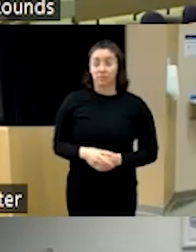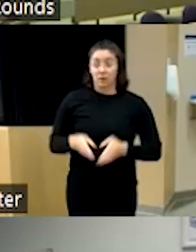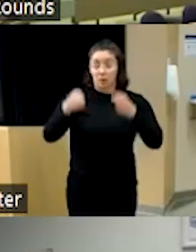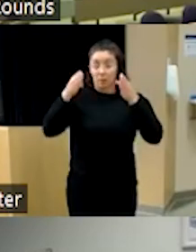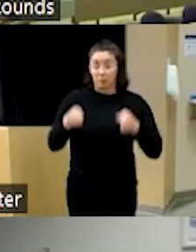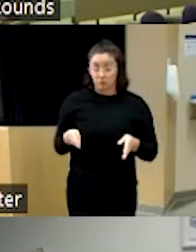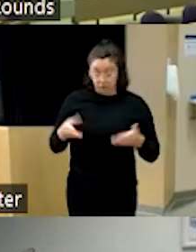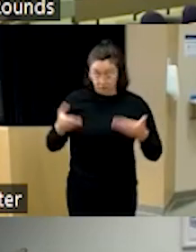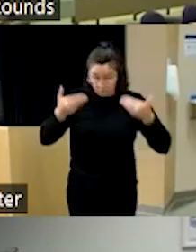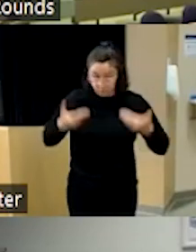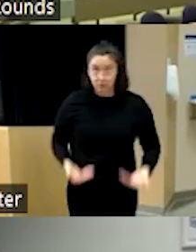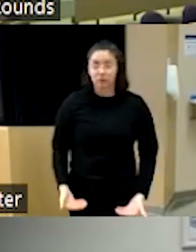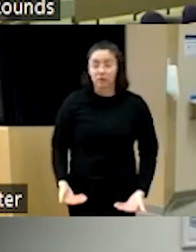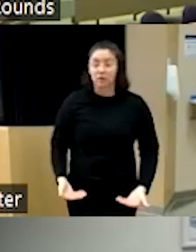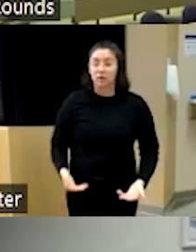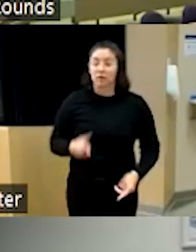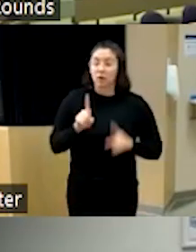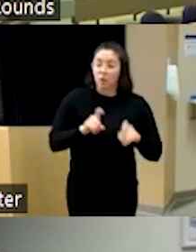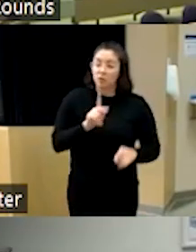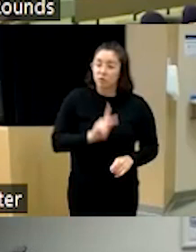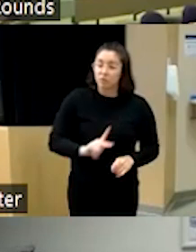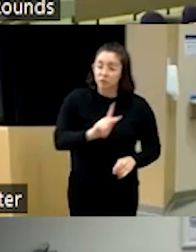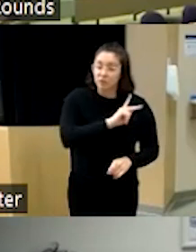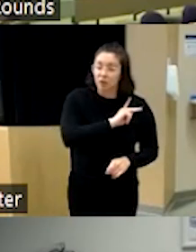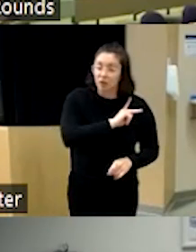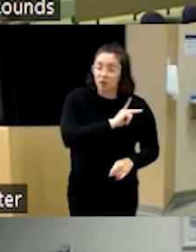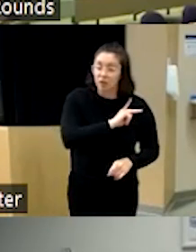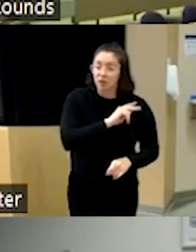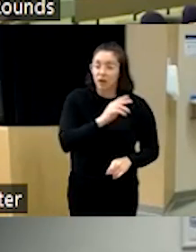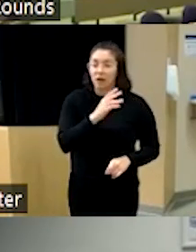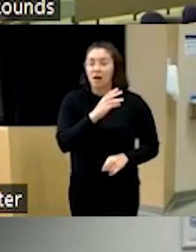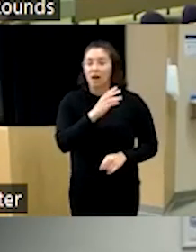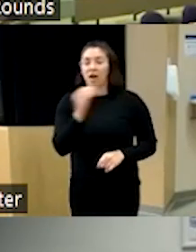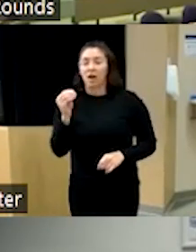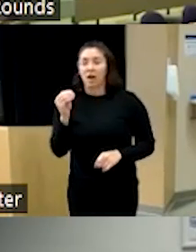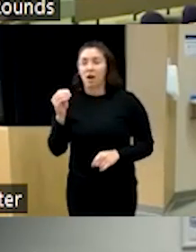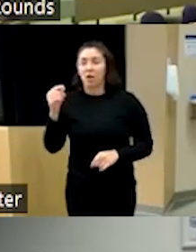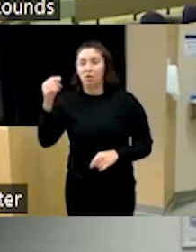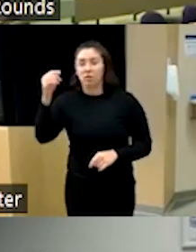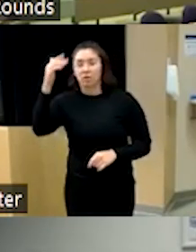it's a question of personality and also of course also a question of intellectual capabilities and